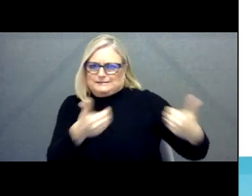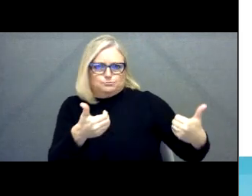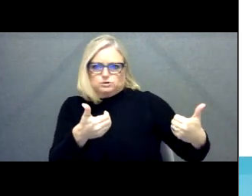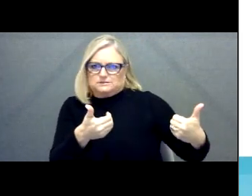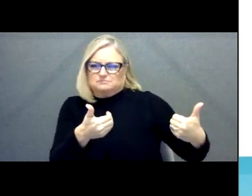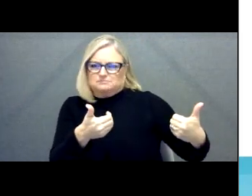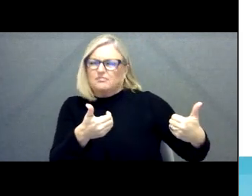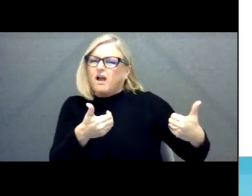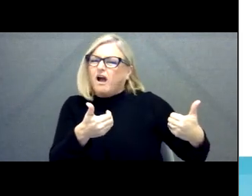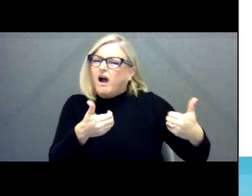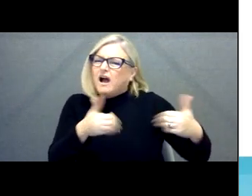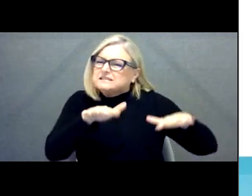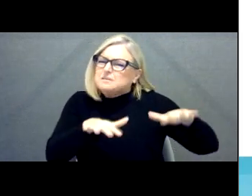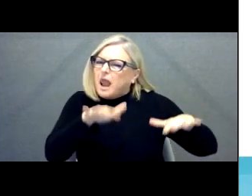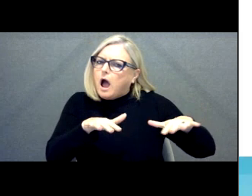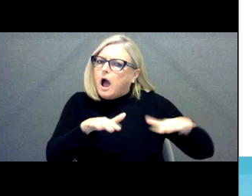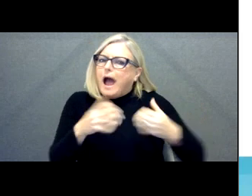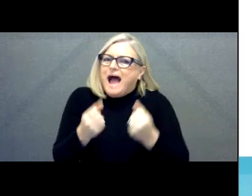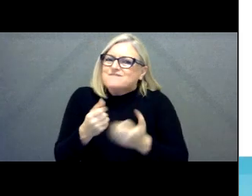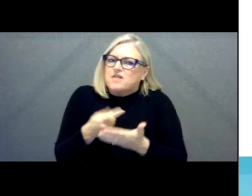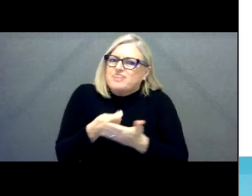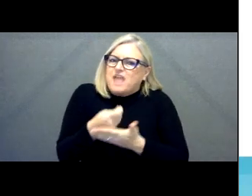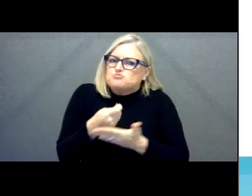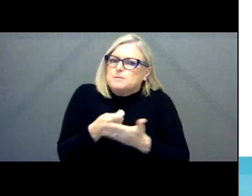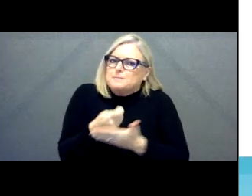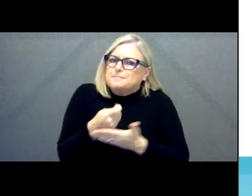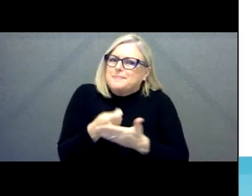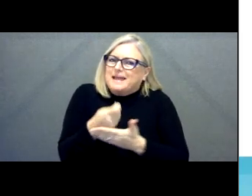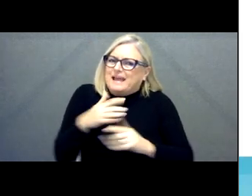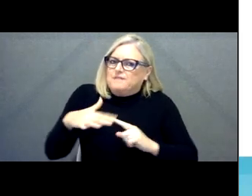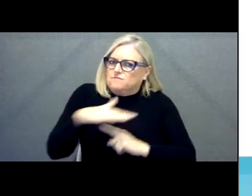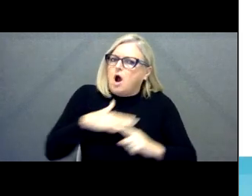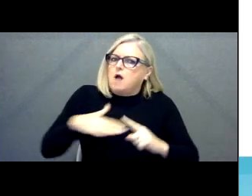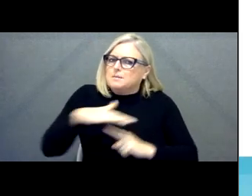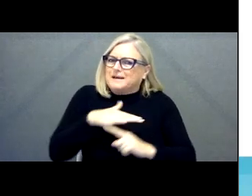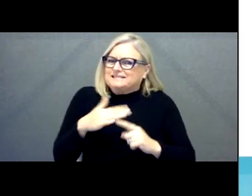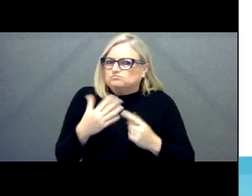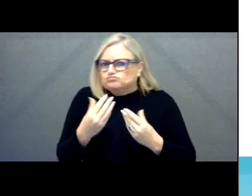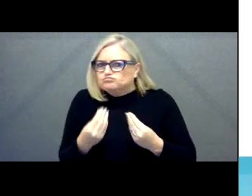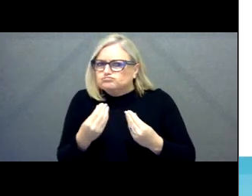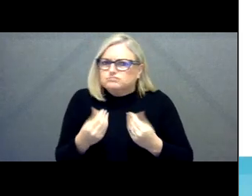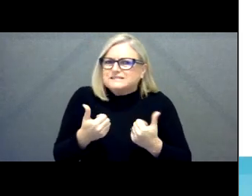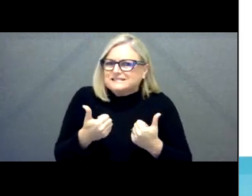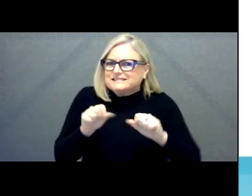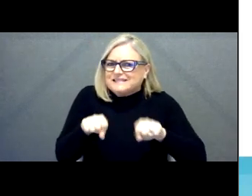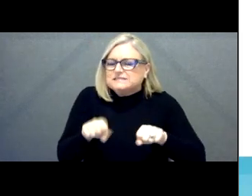it's also therapeutic um Court environment but um there's some differences um about QDAC being